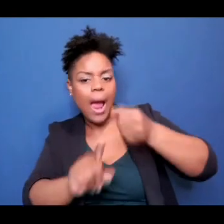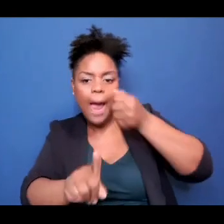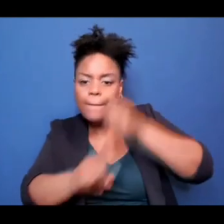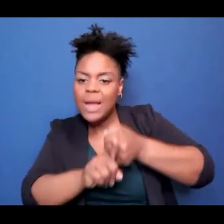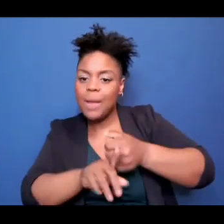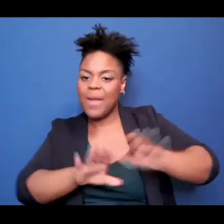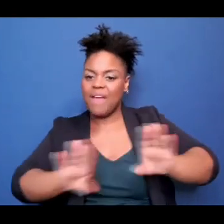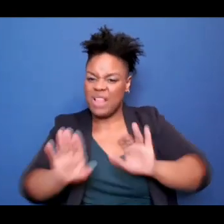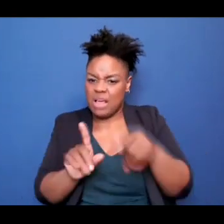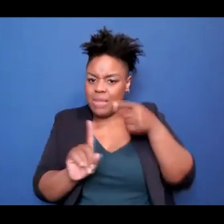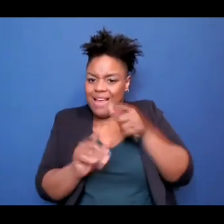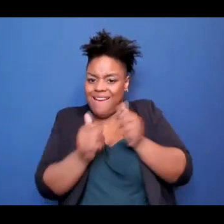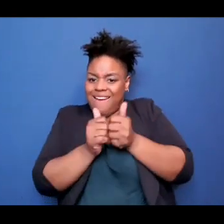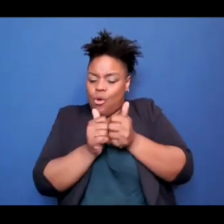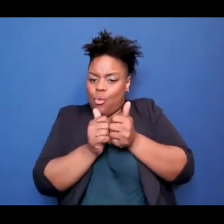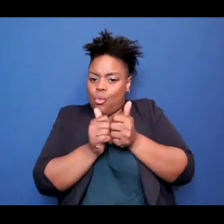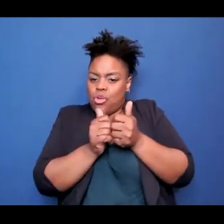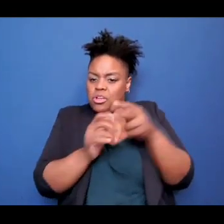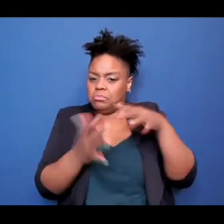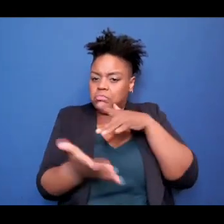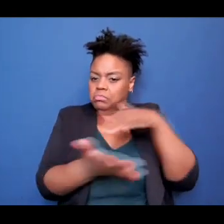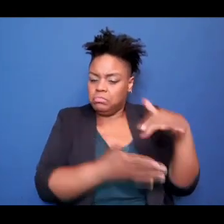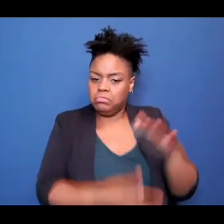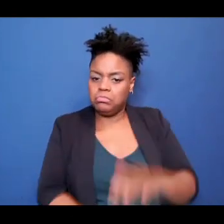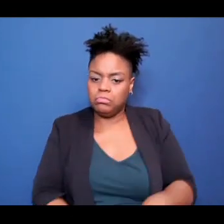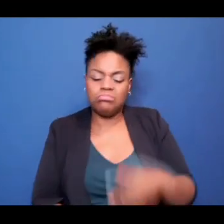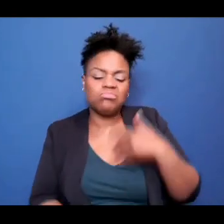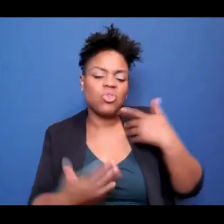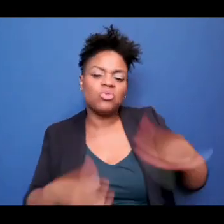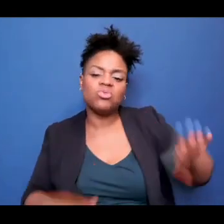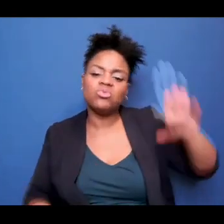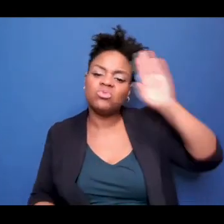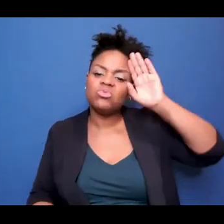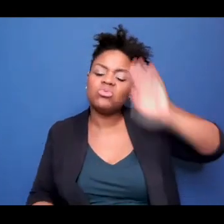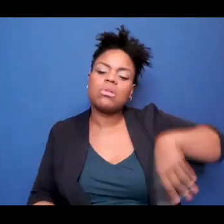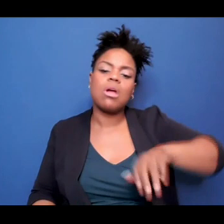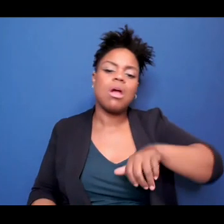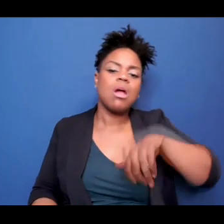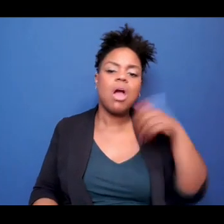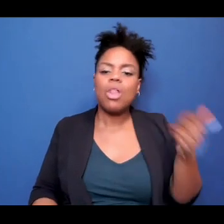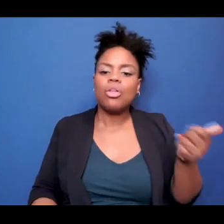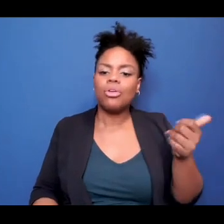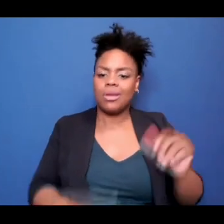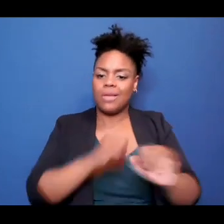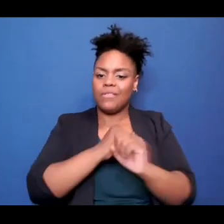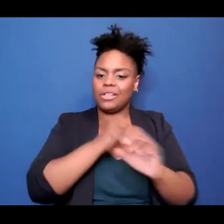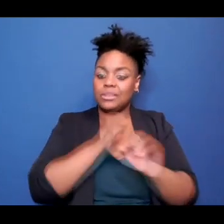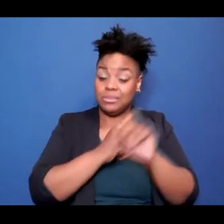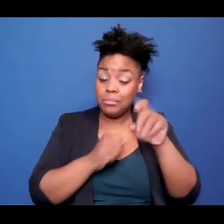THERE HAD BEEN A NUMBER OF STUDIES TO SHOW THAT THE ADVERTISING WAS DISPROPORTIONATE LY DENSE AS A FUNCTION OF RACE BUT HADN'T